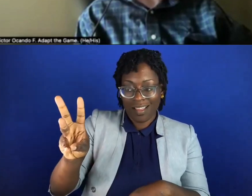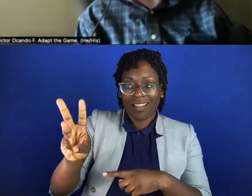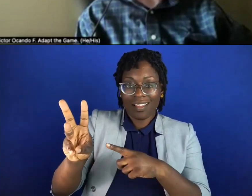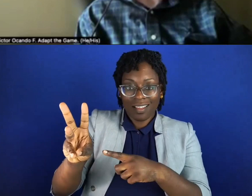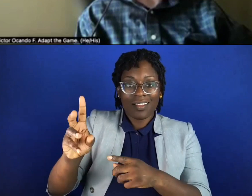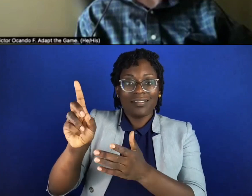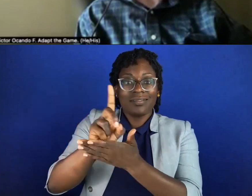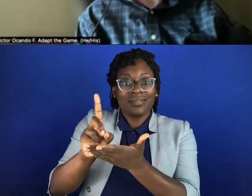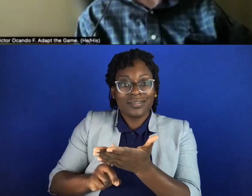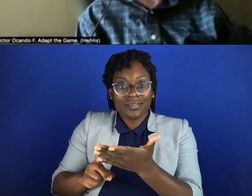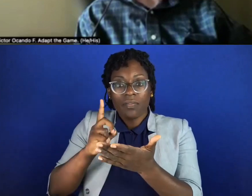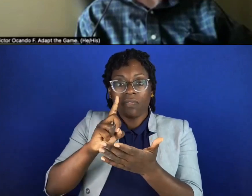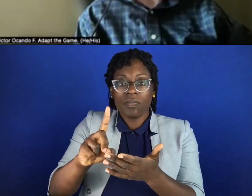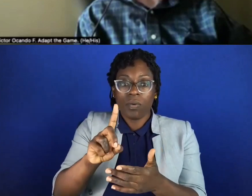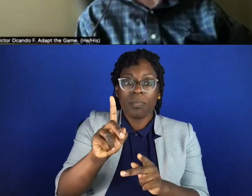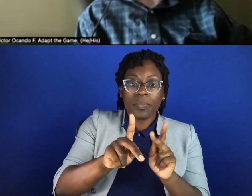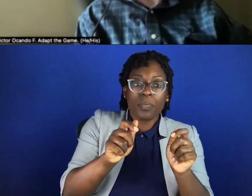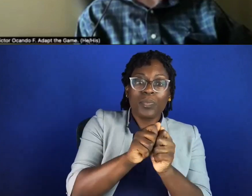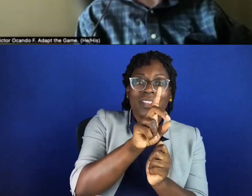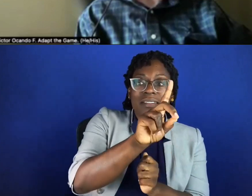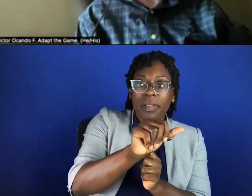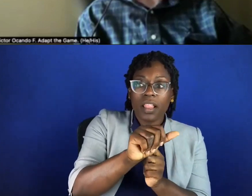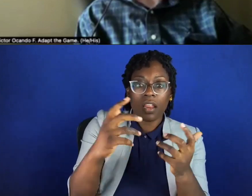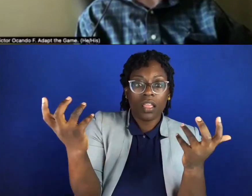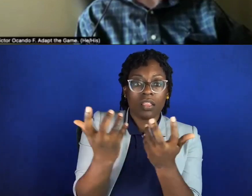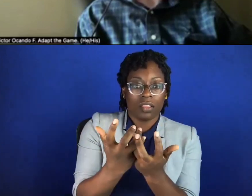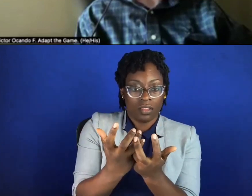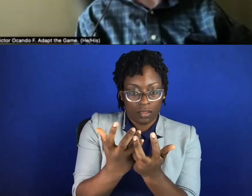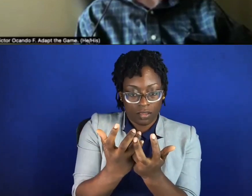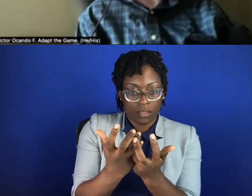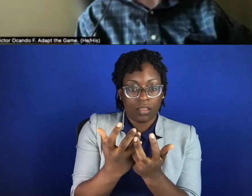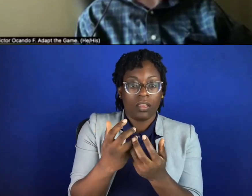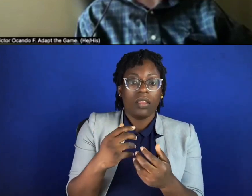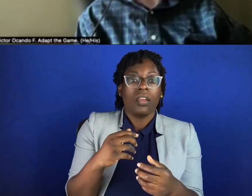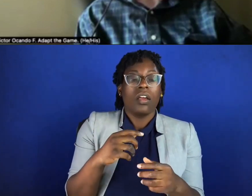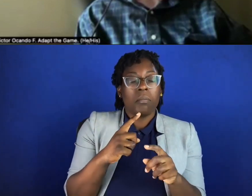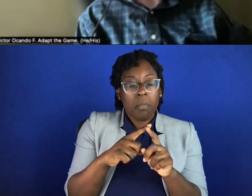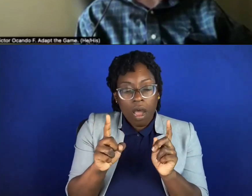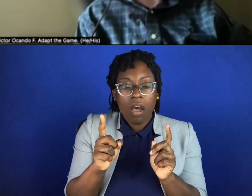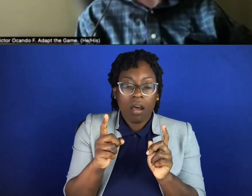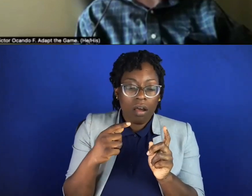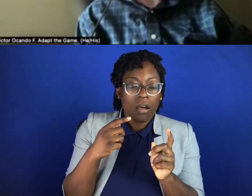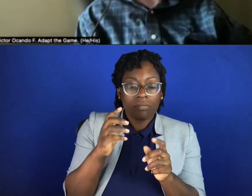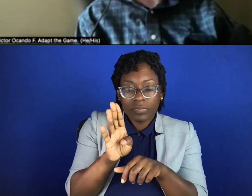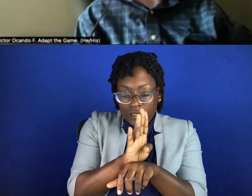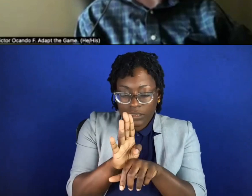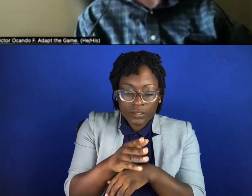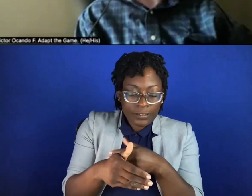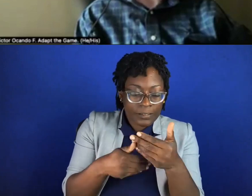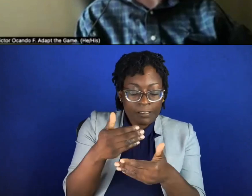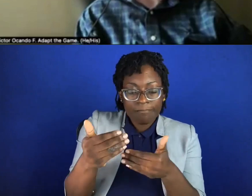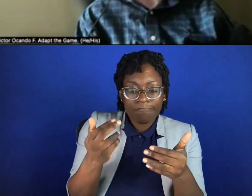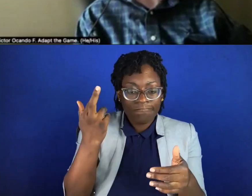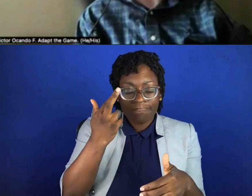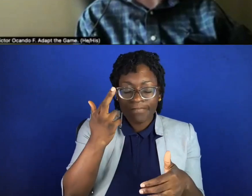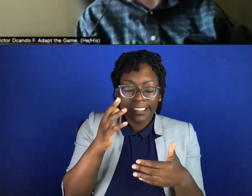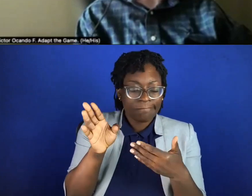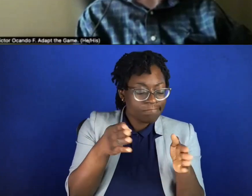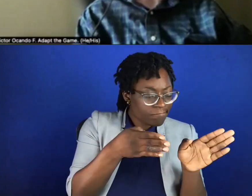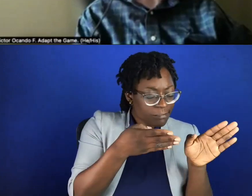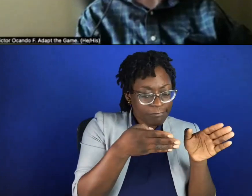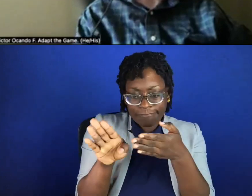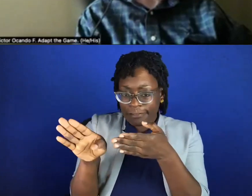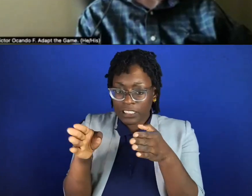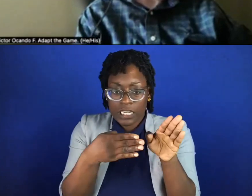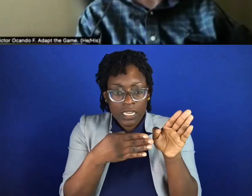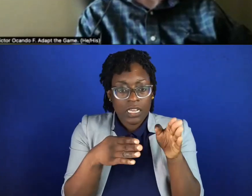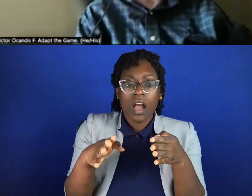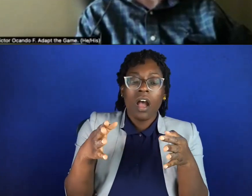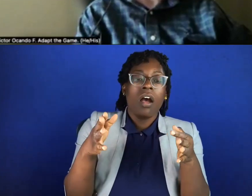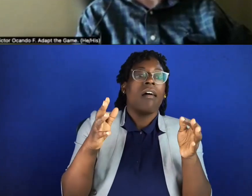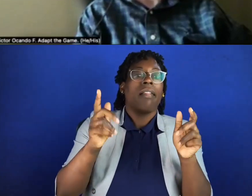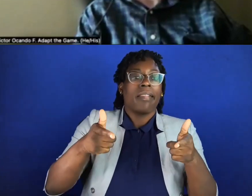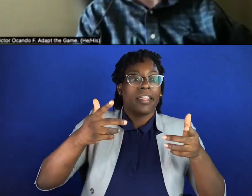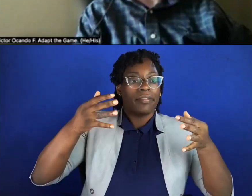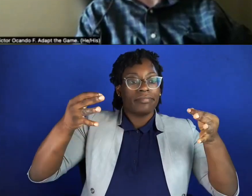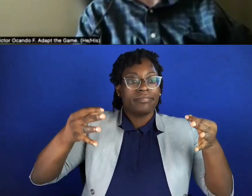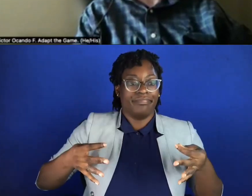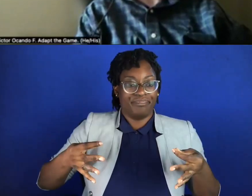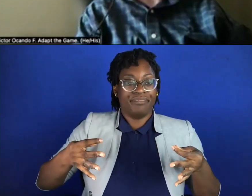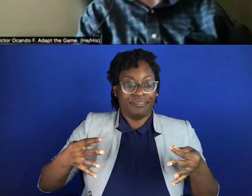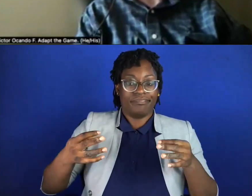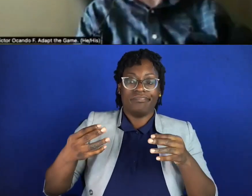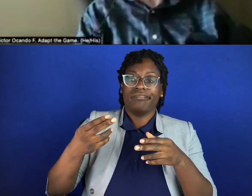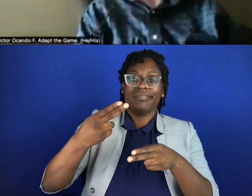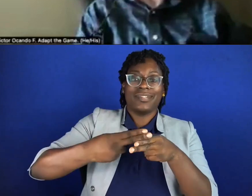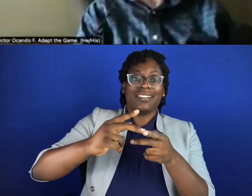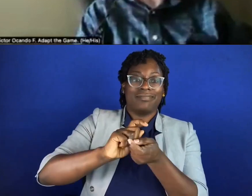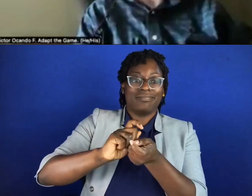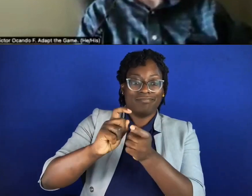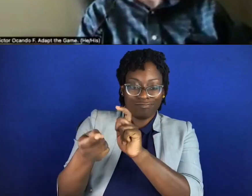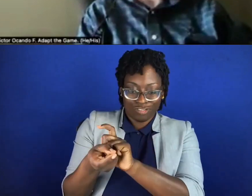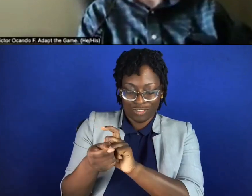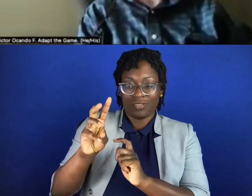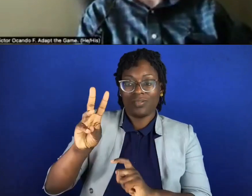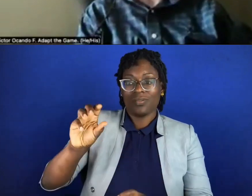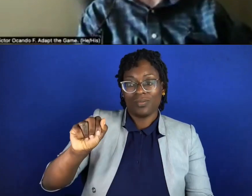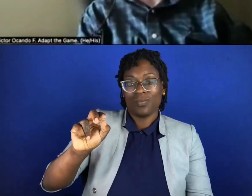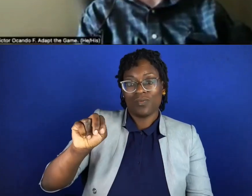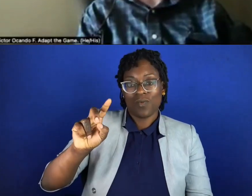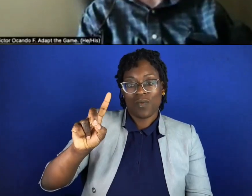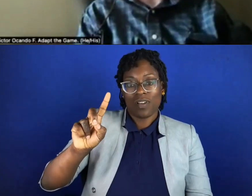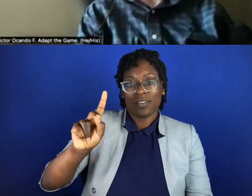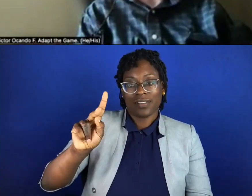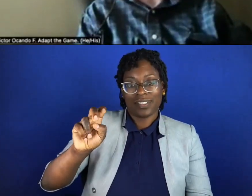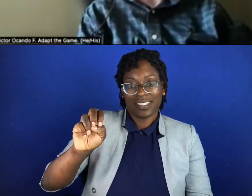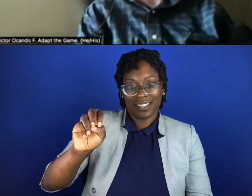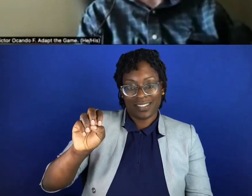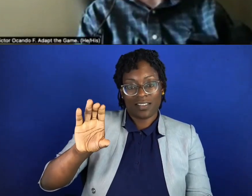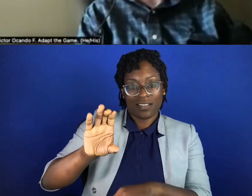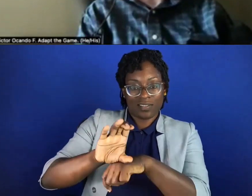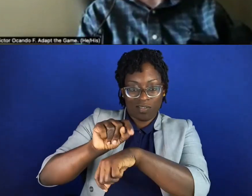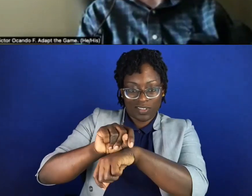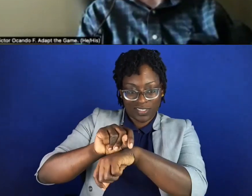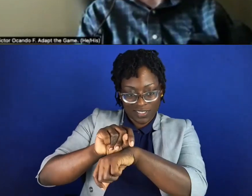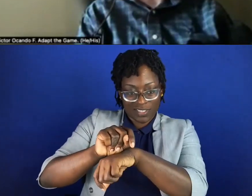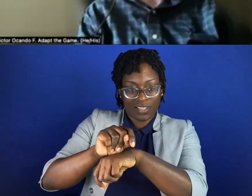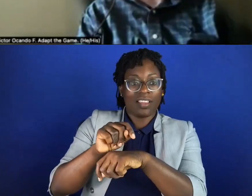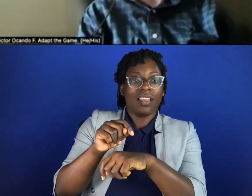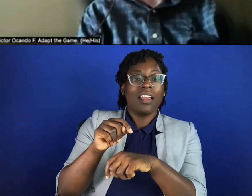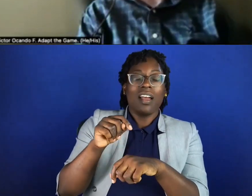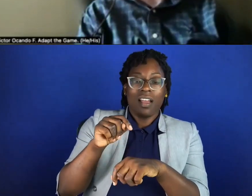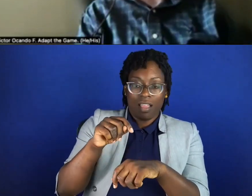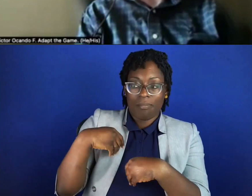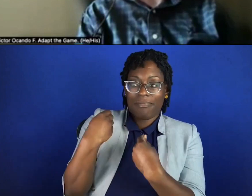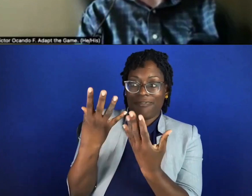a few pivots, we rebranded to Wandke Consulting to provide consulting services to make the